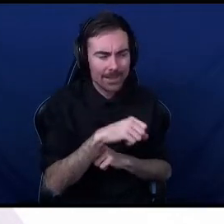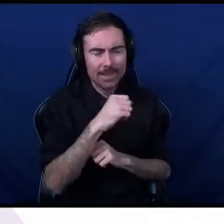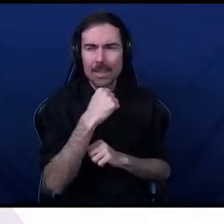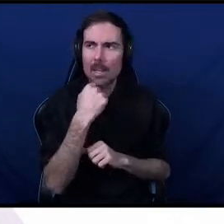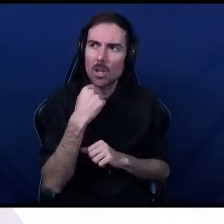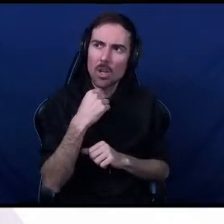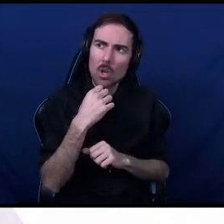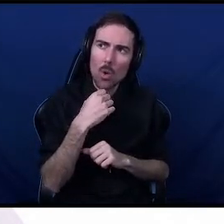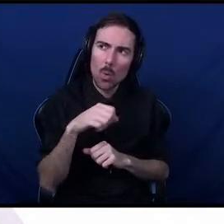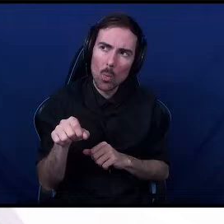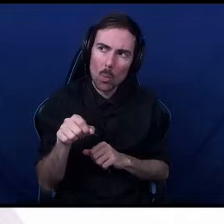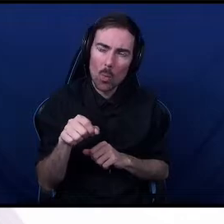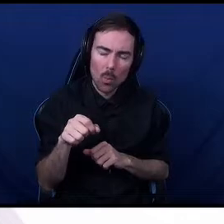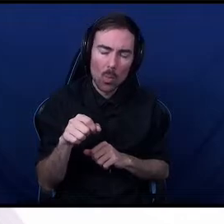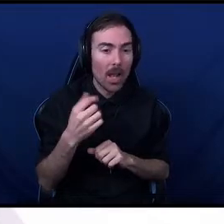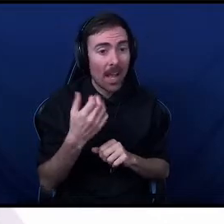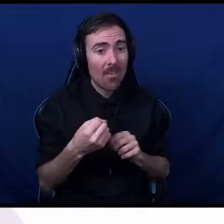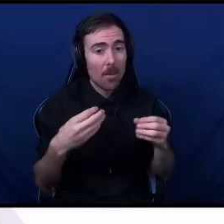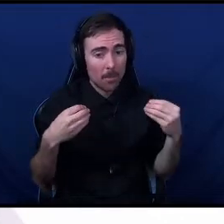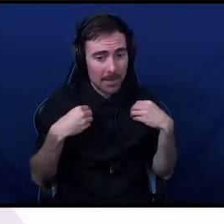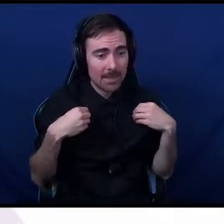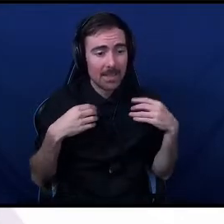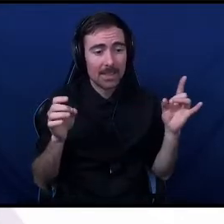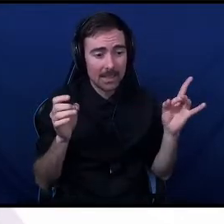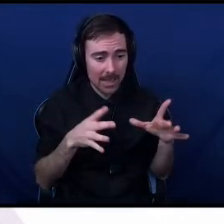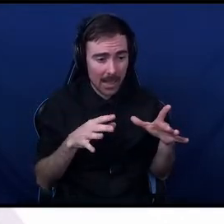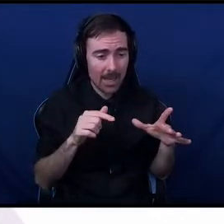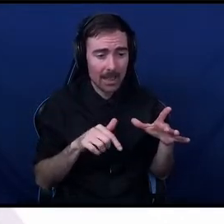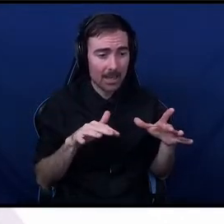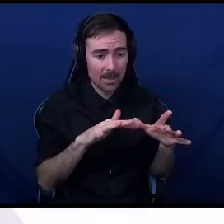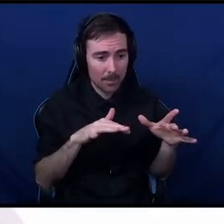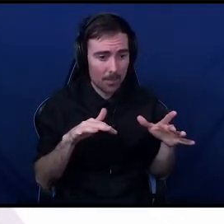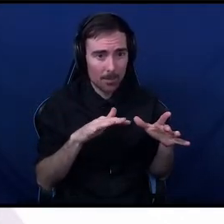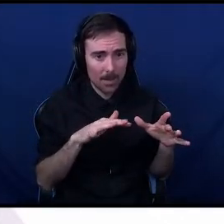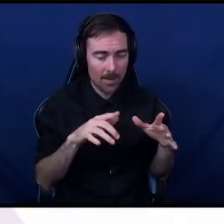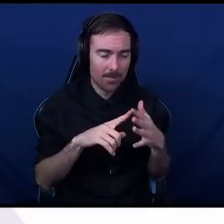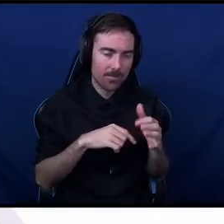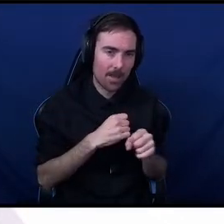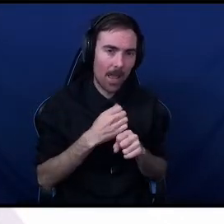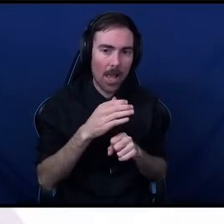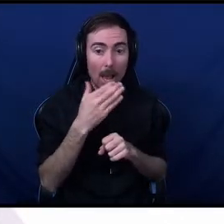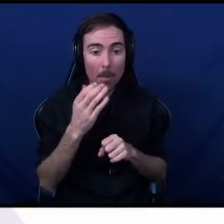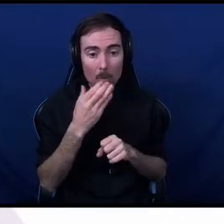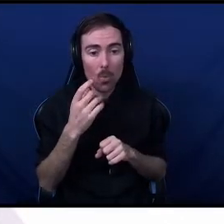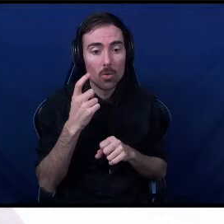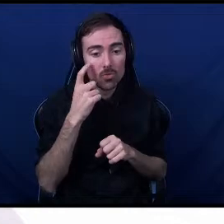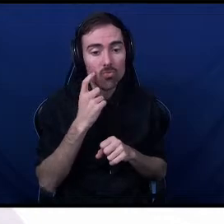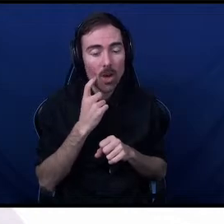are starting in this space, there's been companies like Apple that have that have tried to take an approach around this